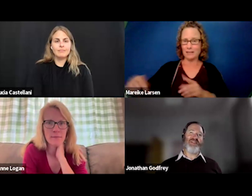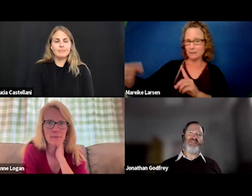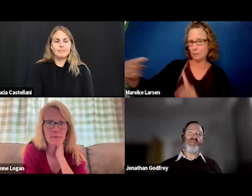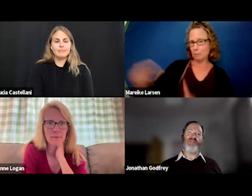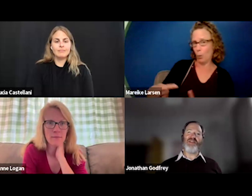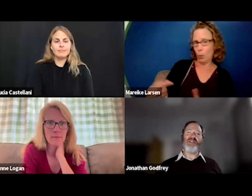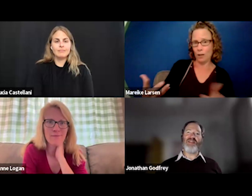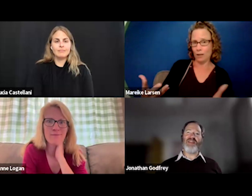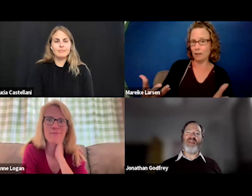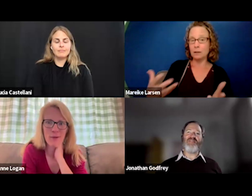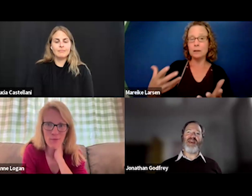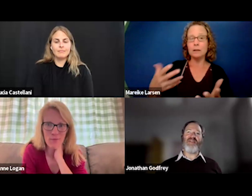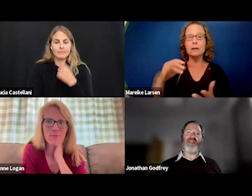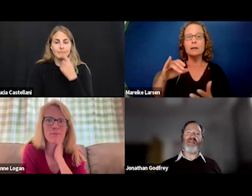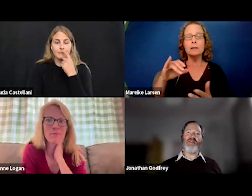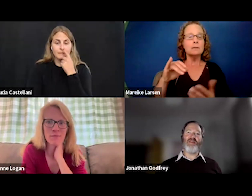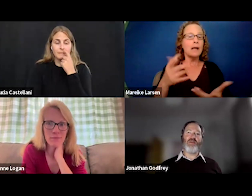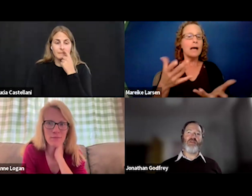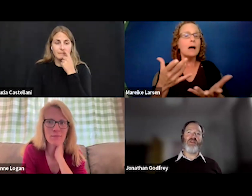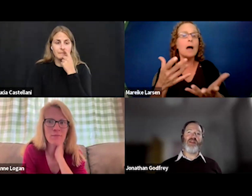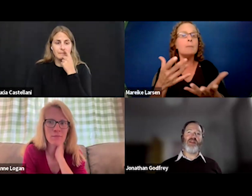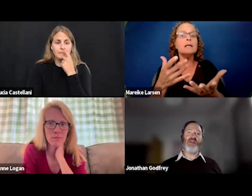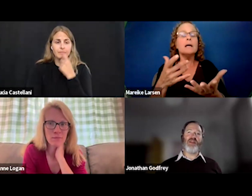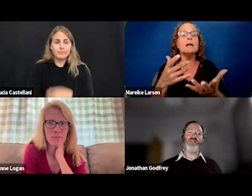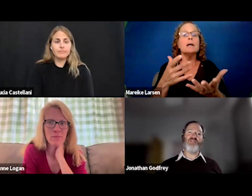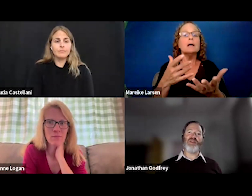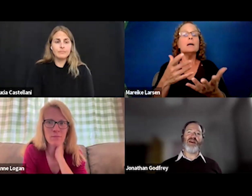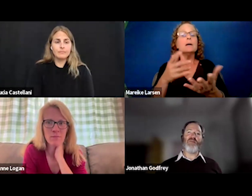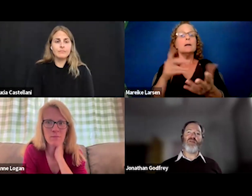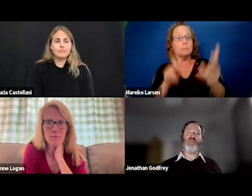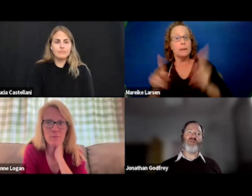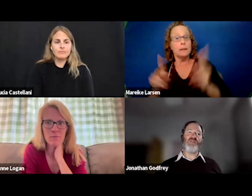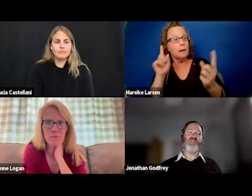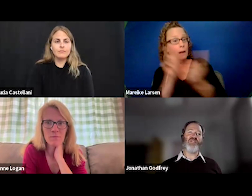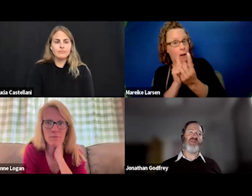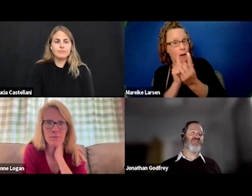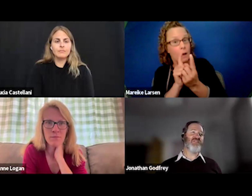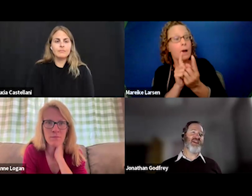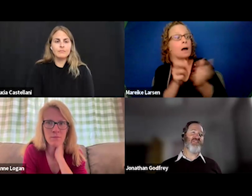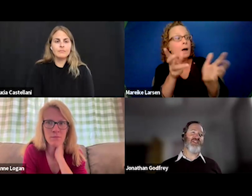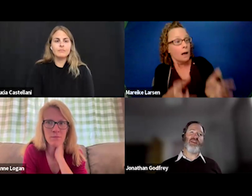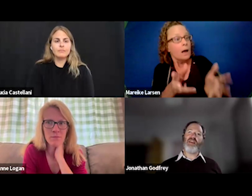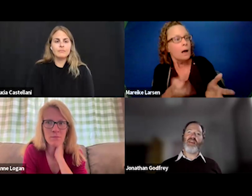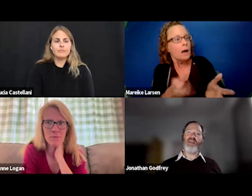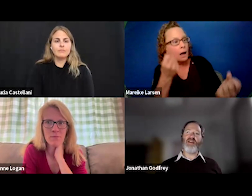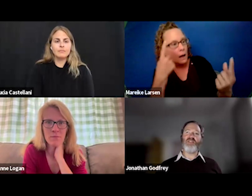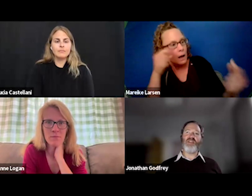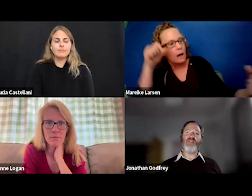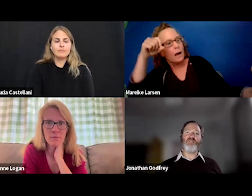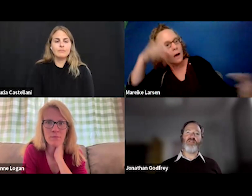You're not going to get that out of AI. You're going to get it because you end up with human to human interaction and asking us,